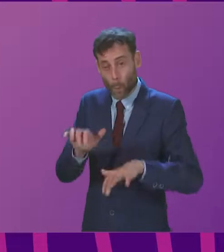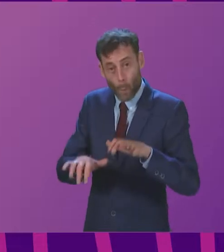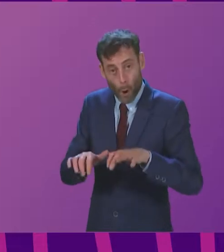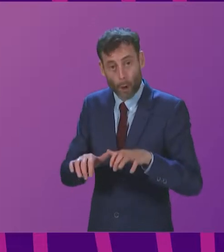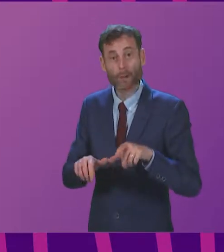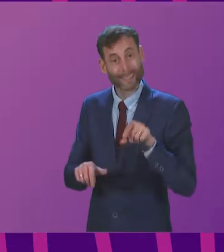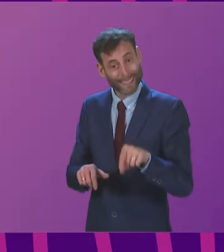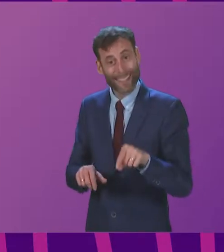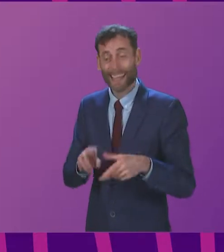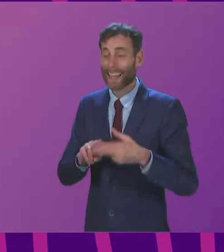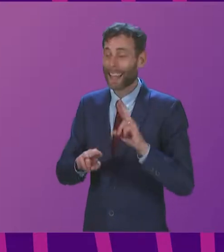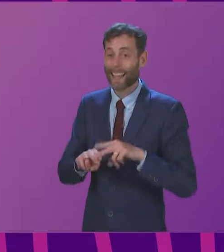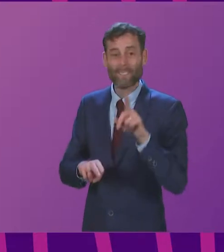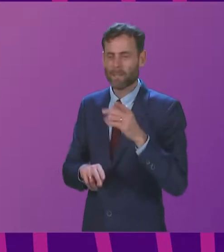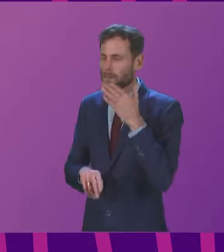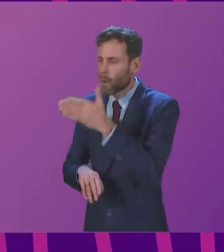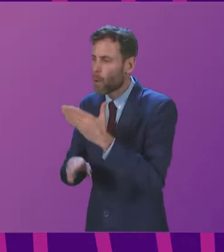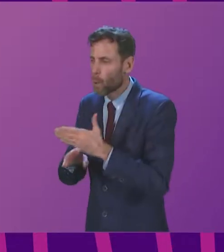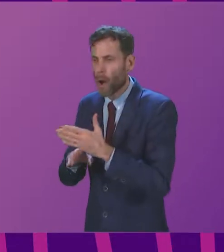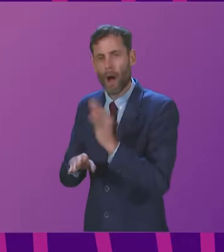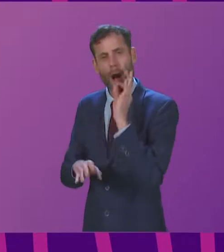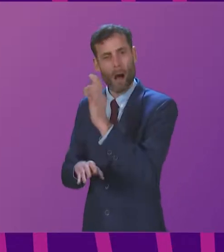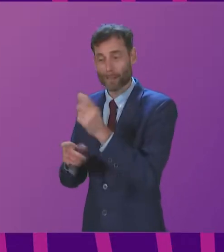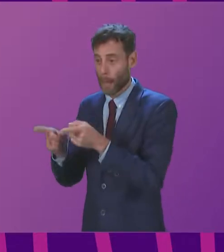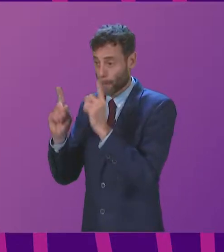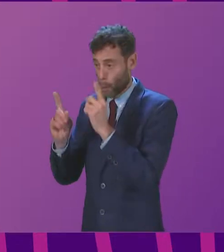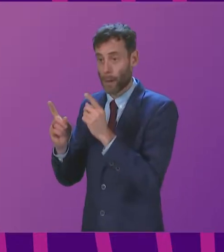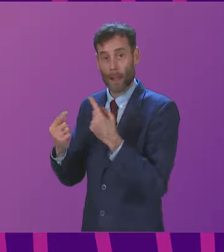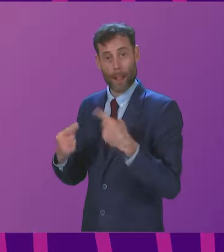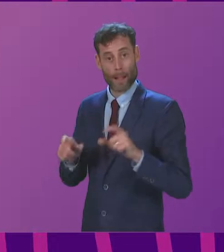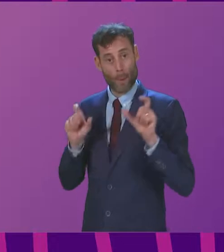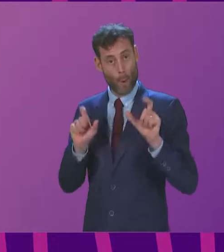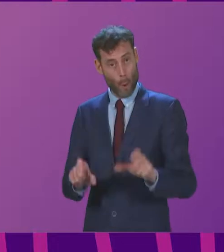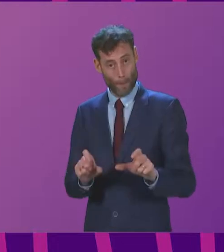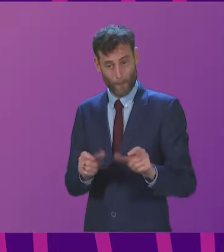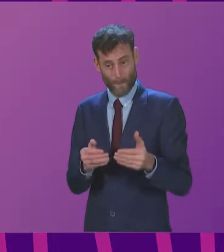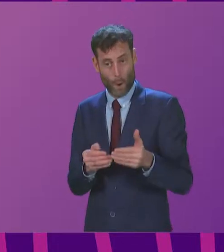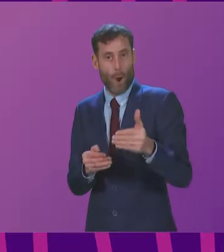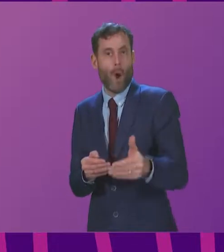with your employer. I ask employers to facilitate home working for a bit longer as far as possible.